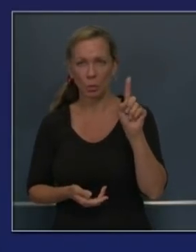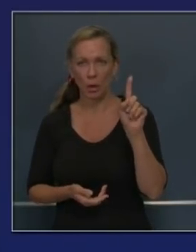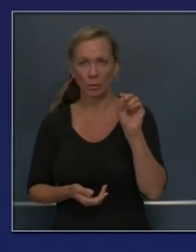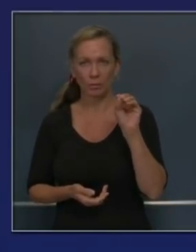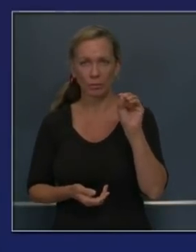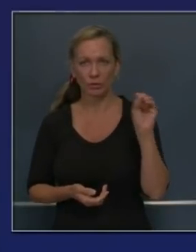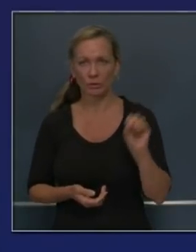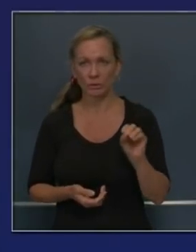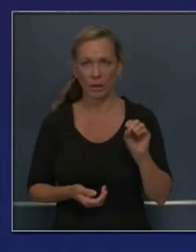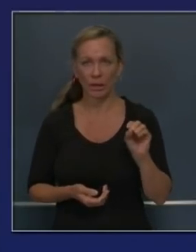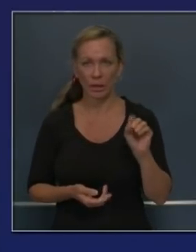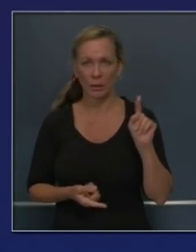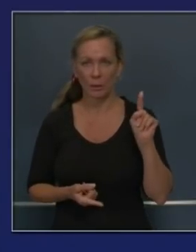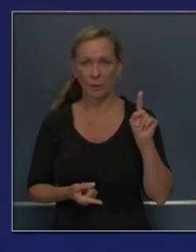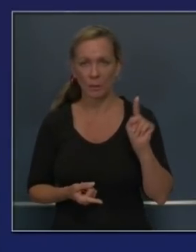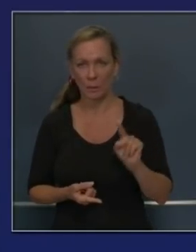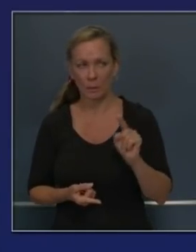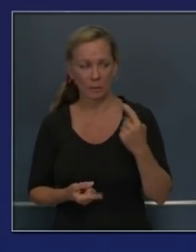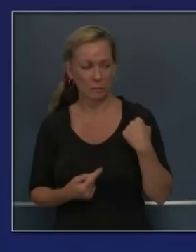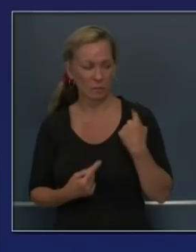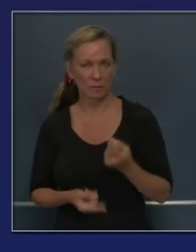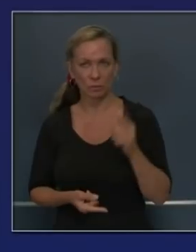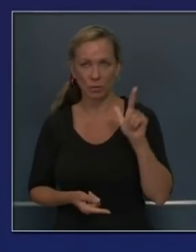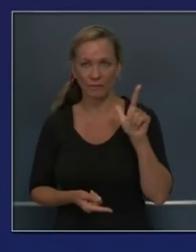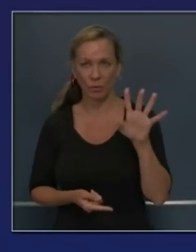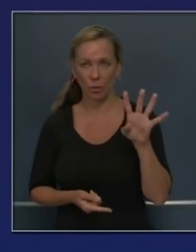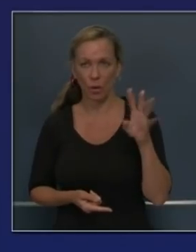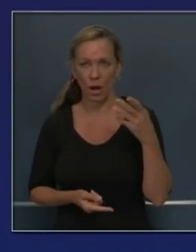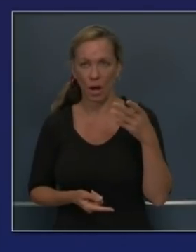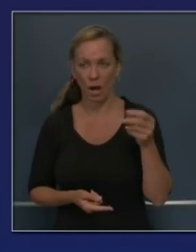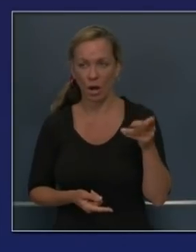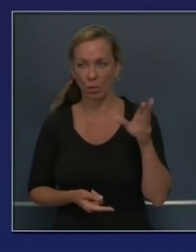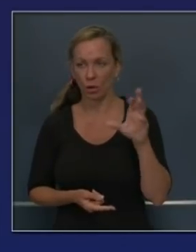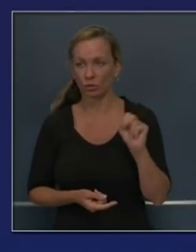IN A VERY ENCOURAGING DIRECTION